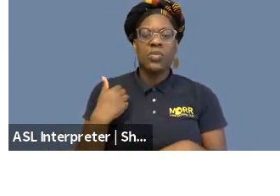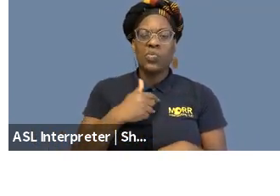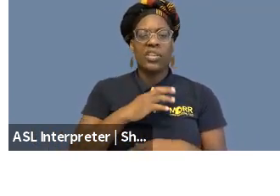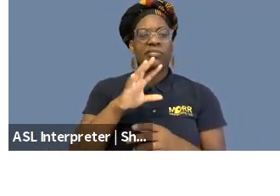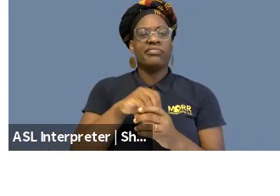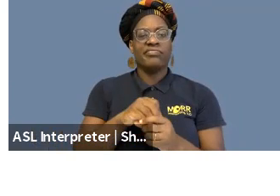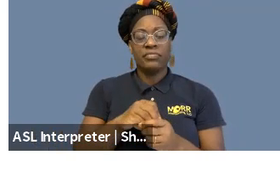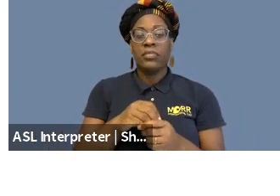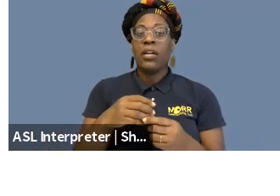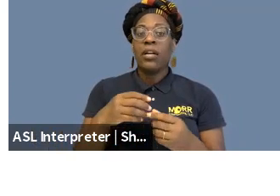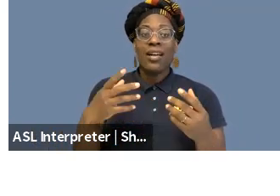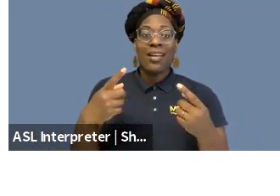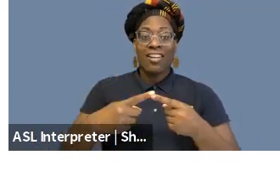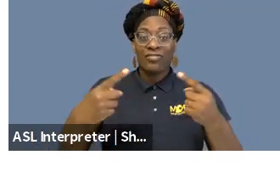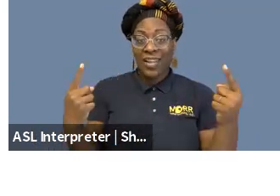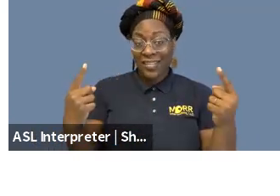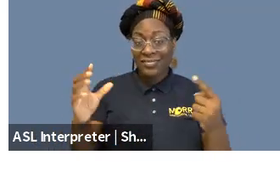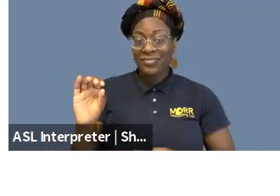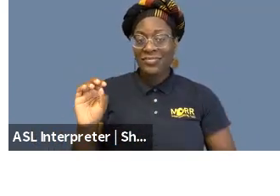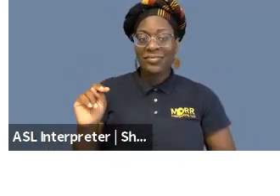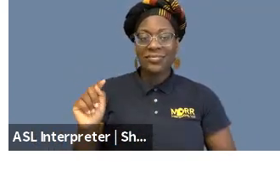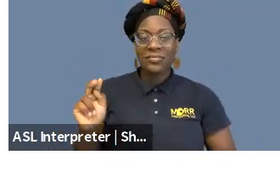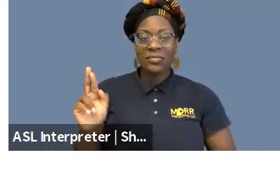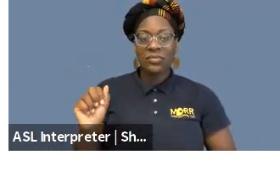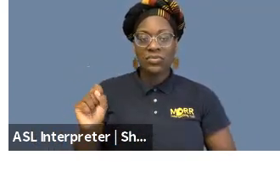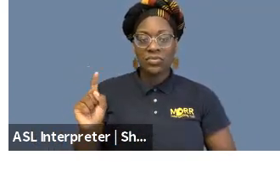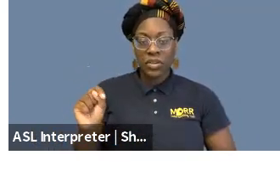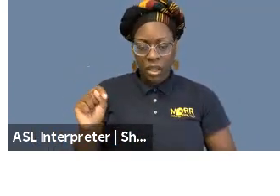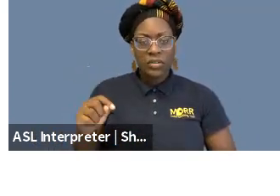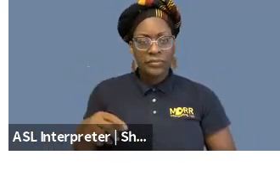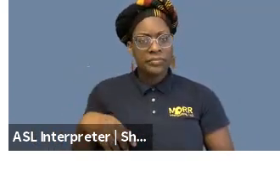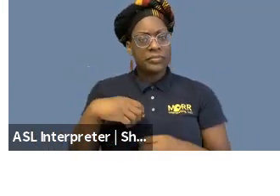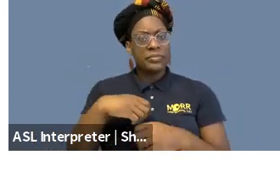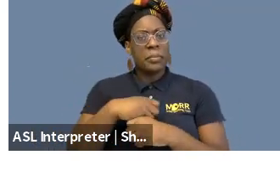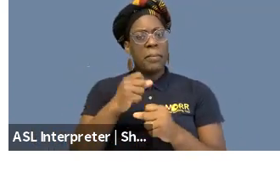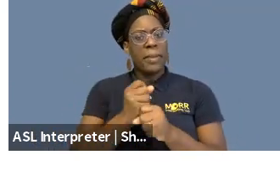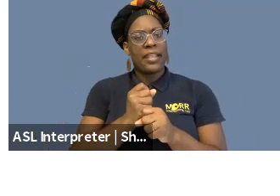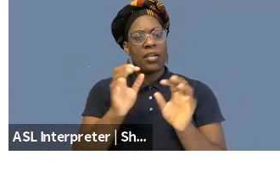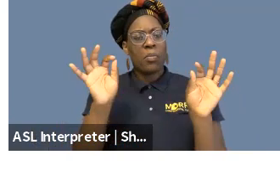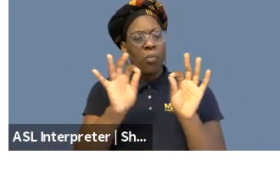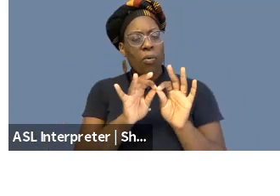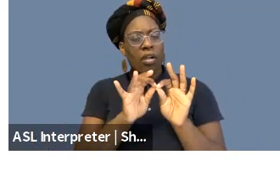(making key elements stand out such as I am doing here with the use of blue bolded letters);